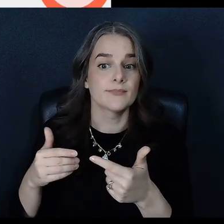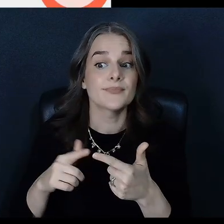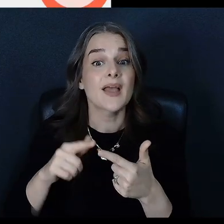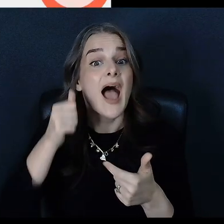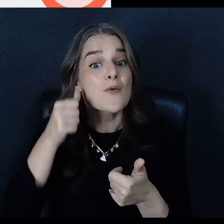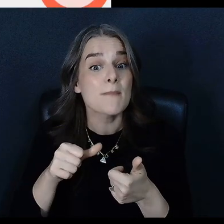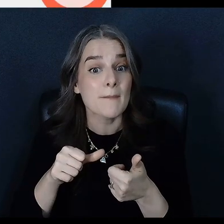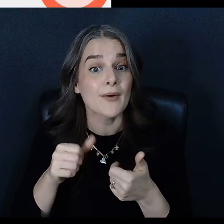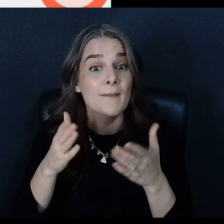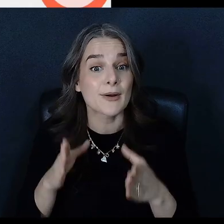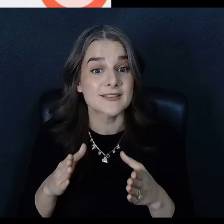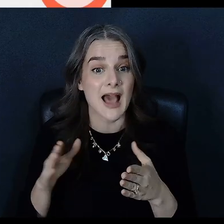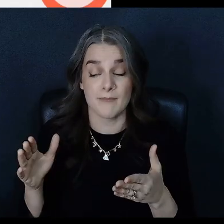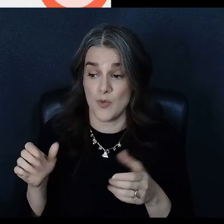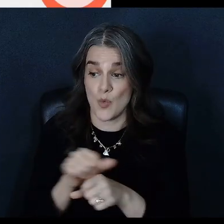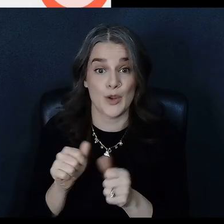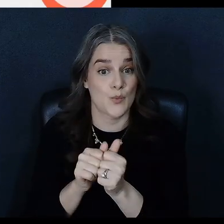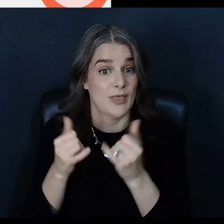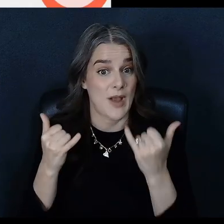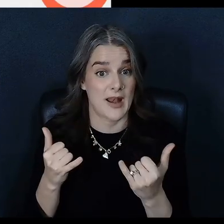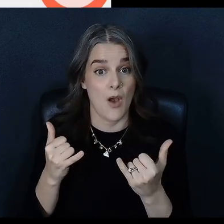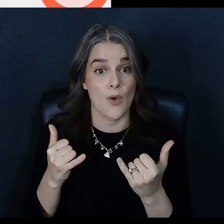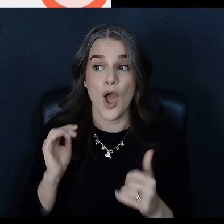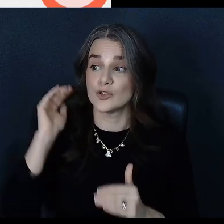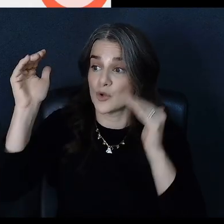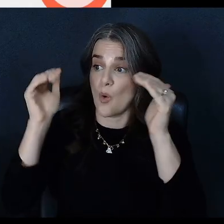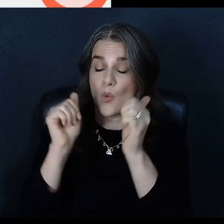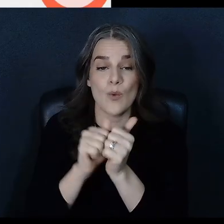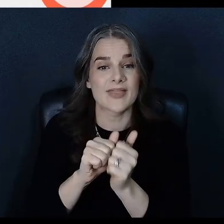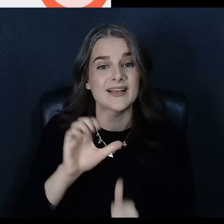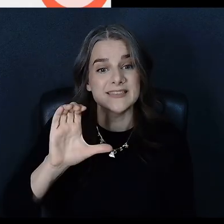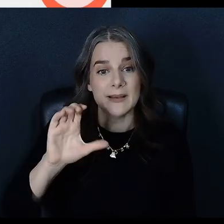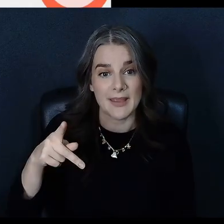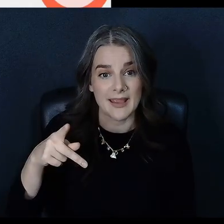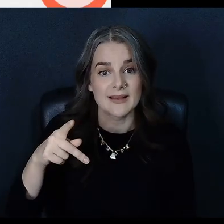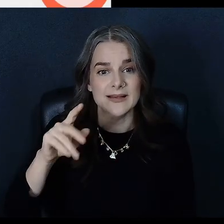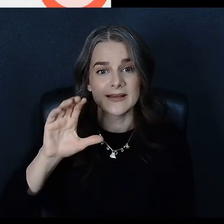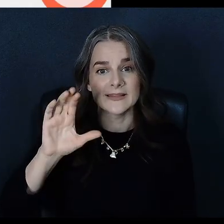an adult with cerebral palsy, and he is incredibly hard on his switches, and he breaks them.